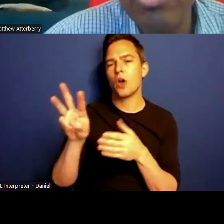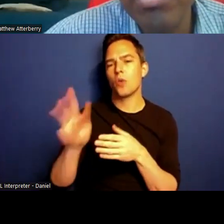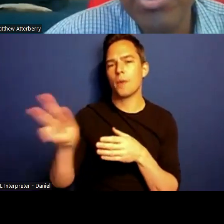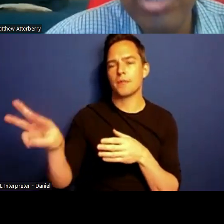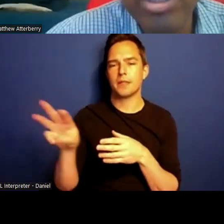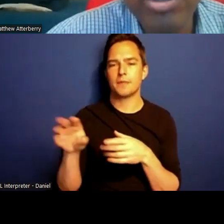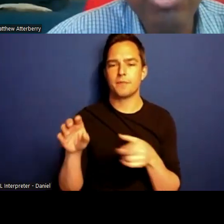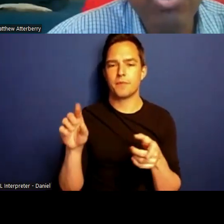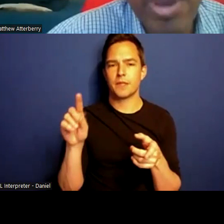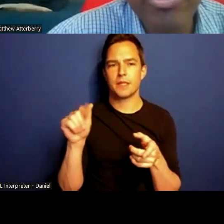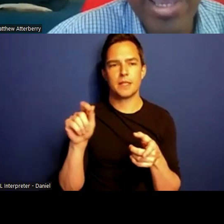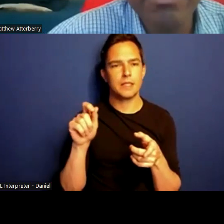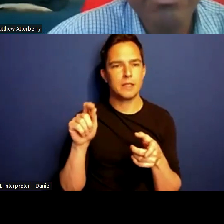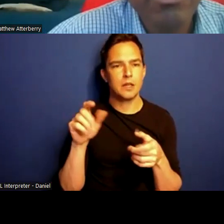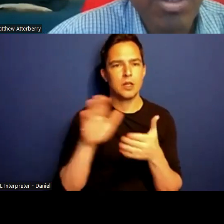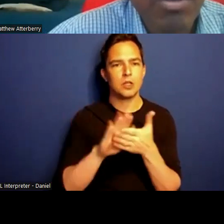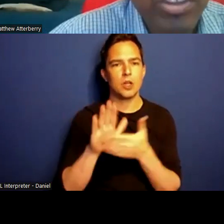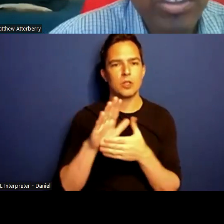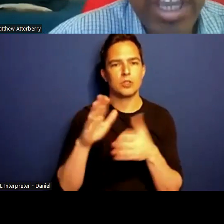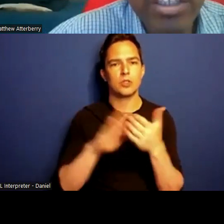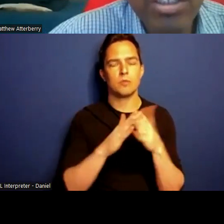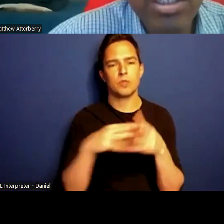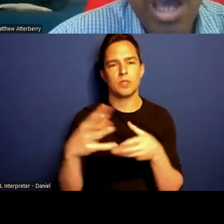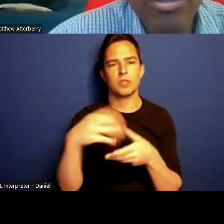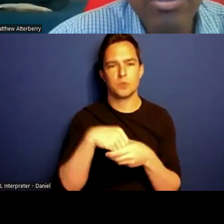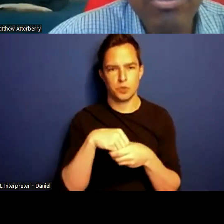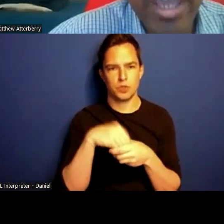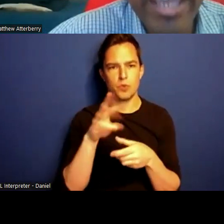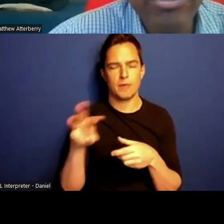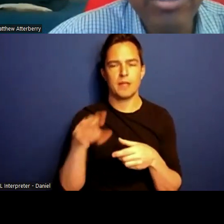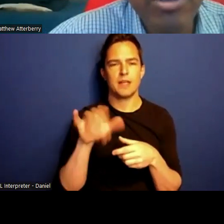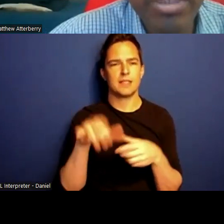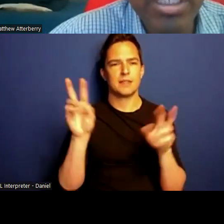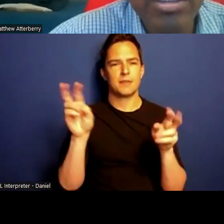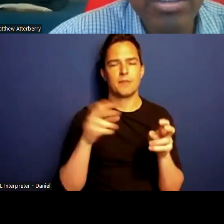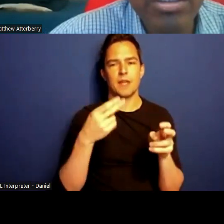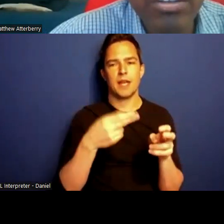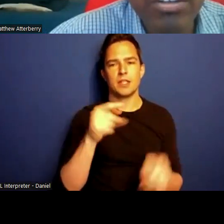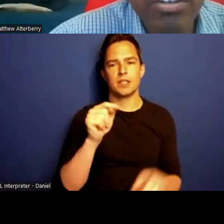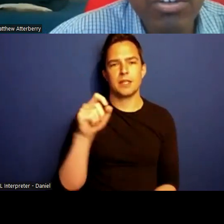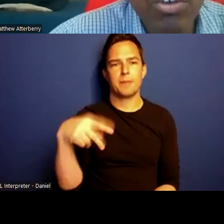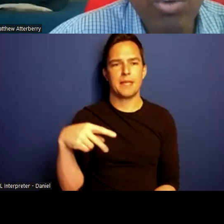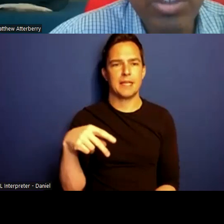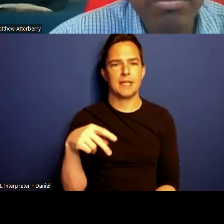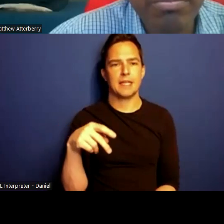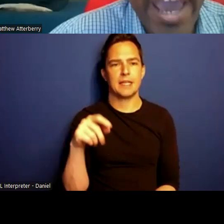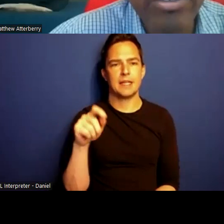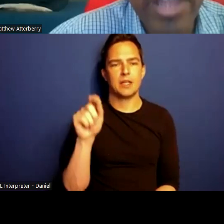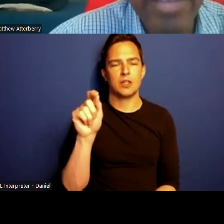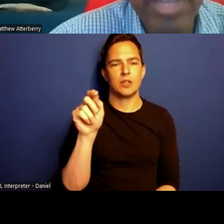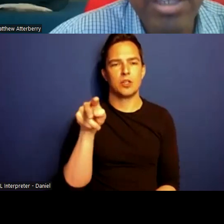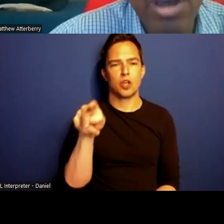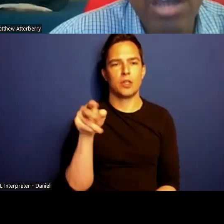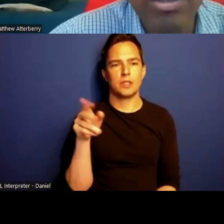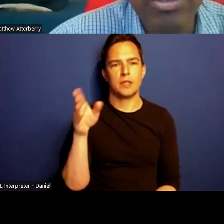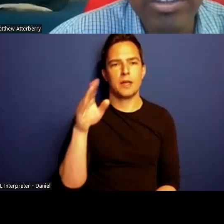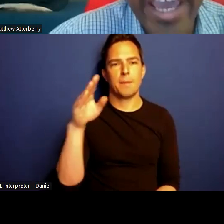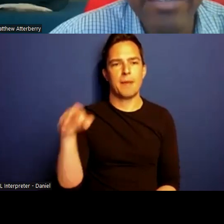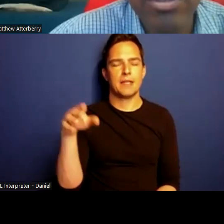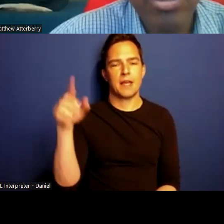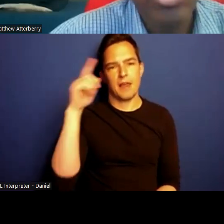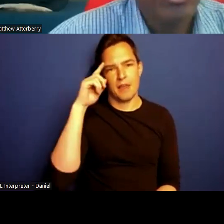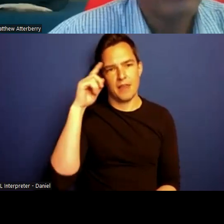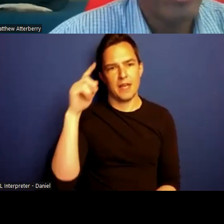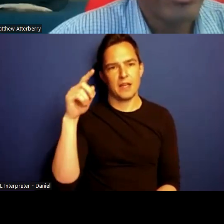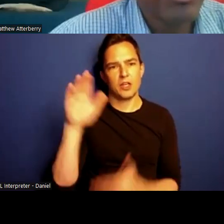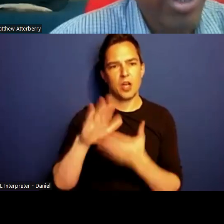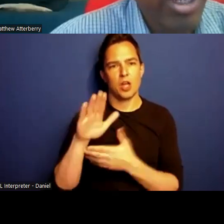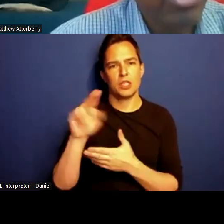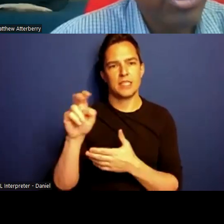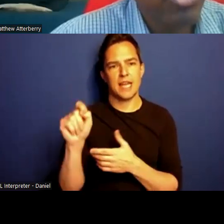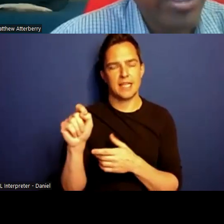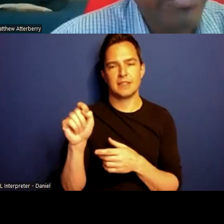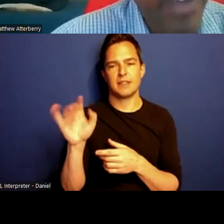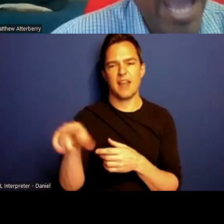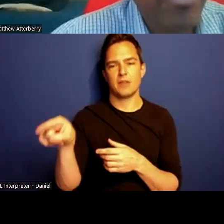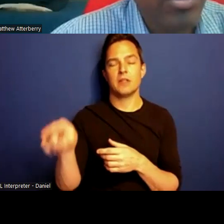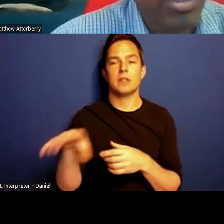for Community Inclusion website, which is Think College-- http:/thinkcollege.net There are 325